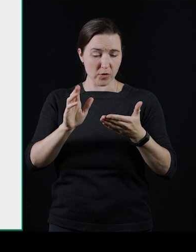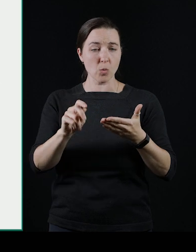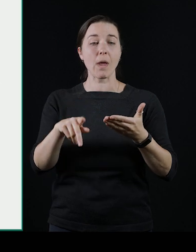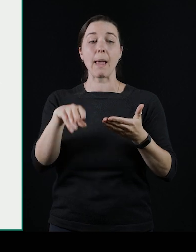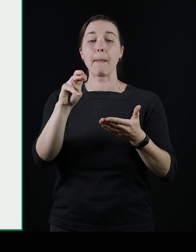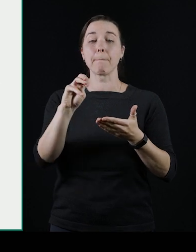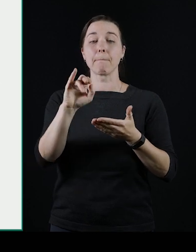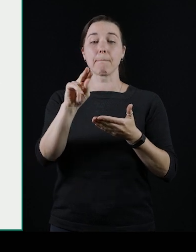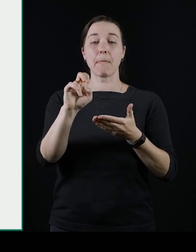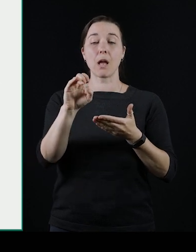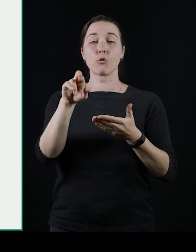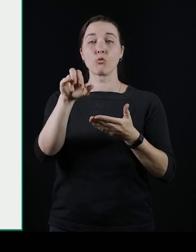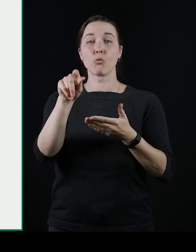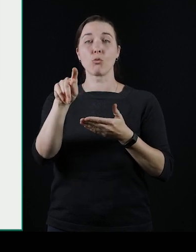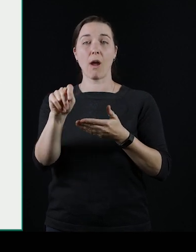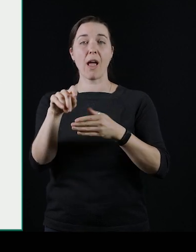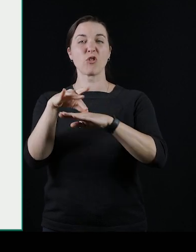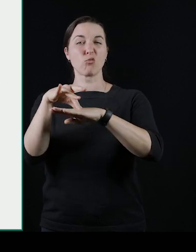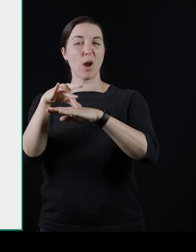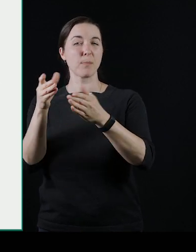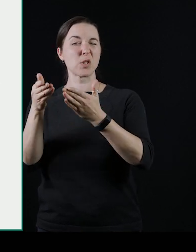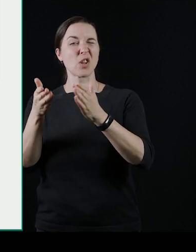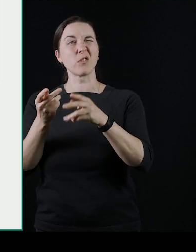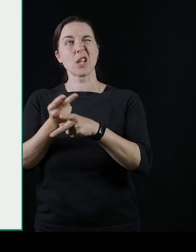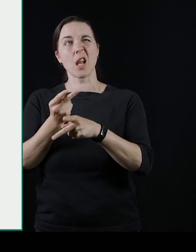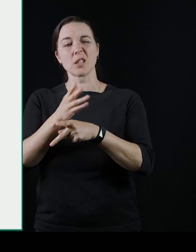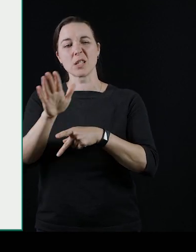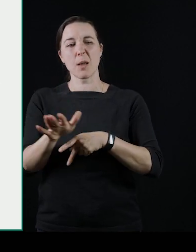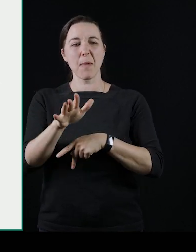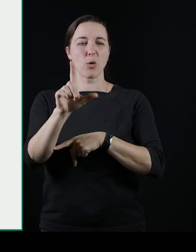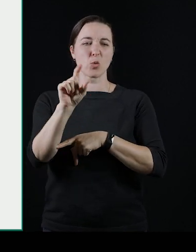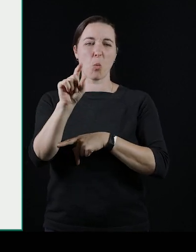Minecraft Realm Servers handles about 20,000 RPS